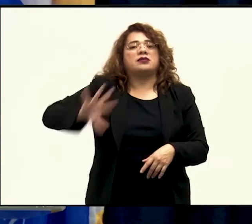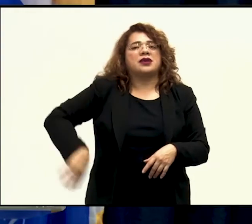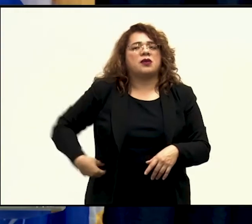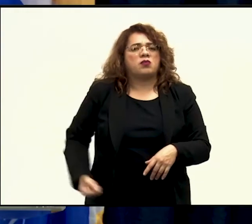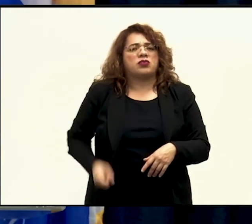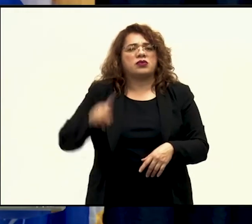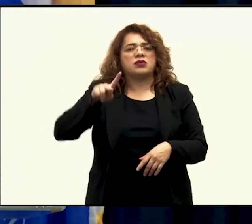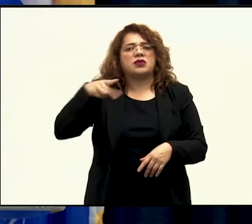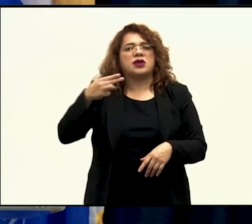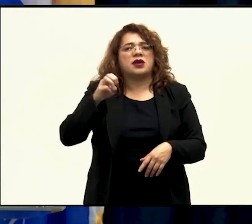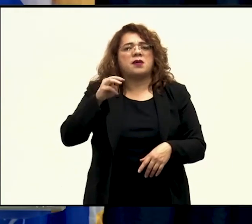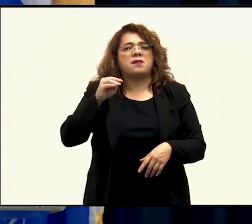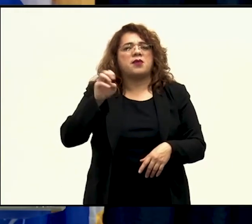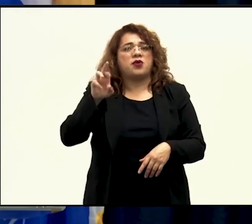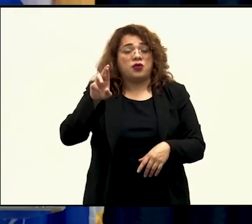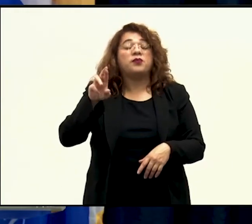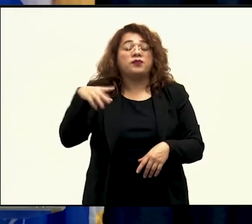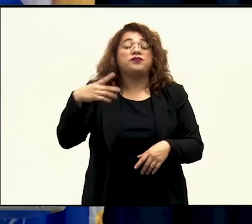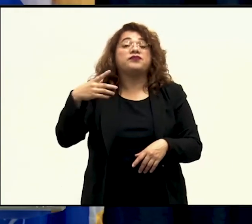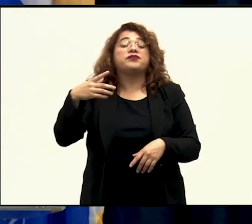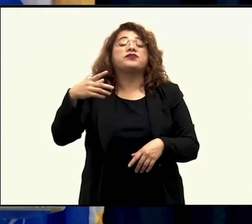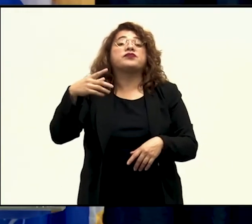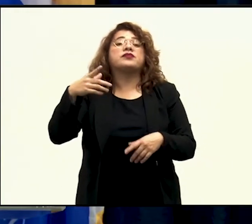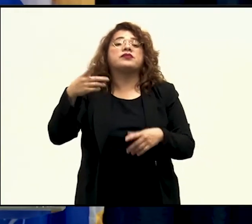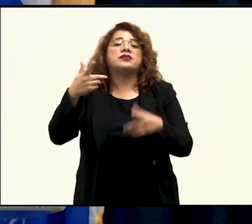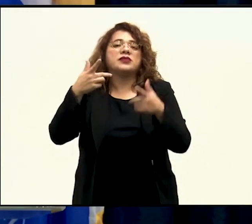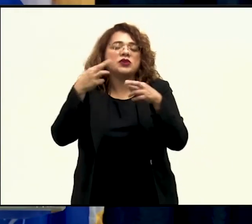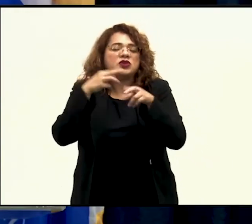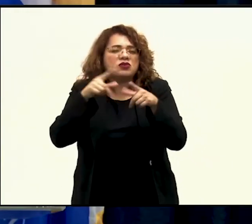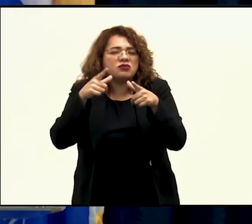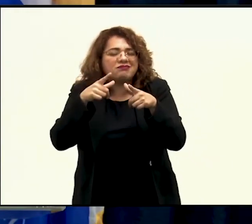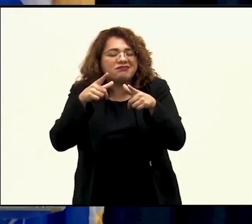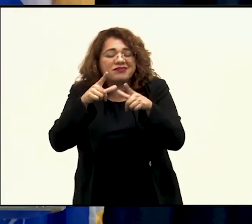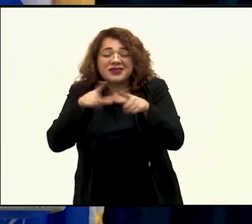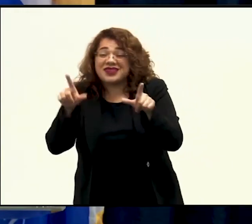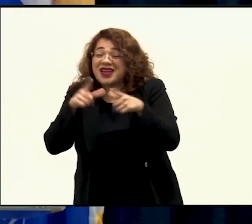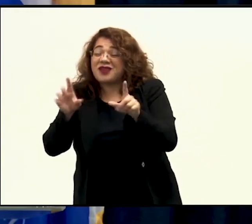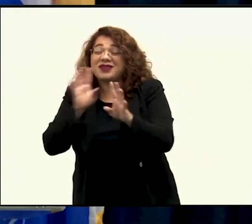They stand at businesses, restaurants, they're in various neighborhoods, they're at parks,